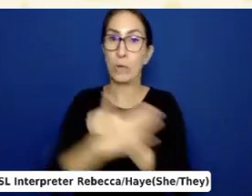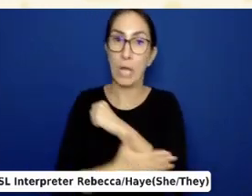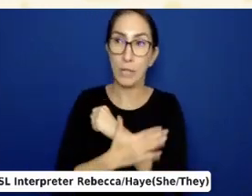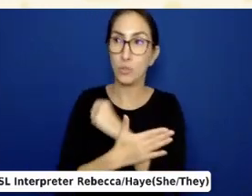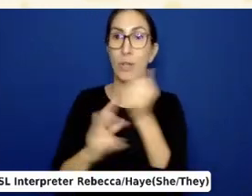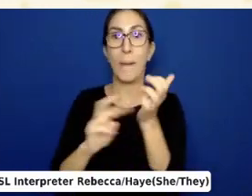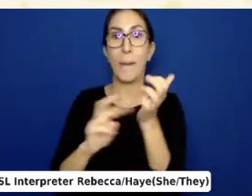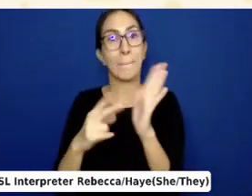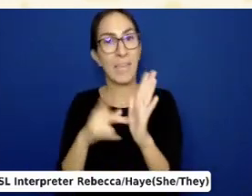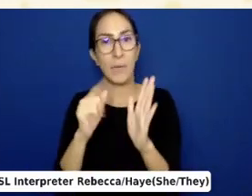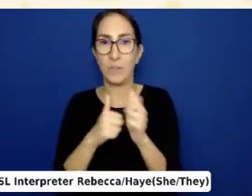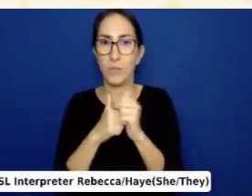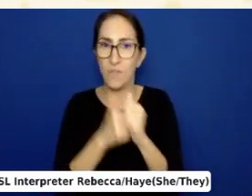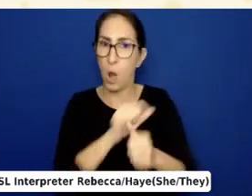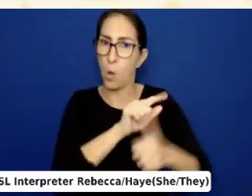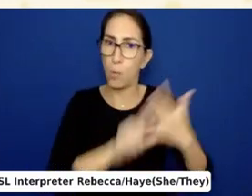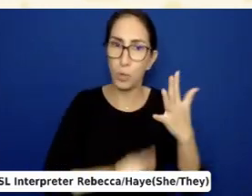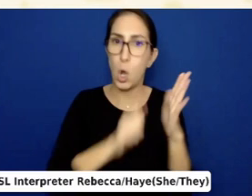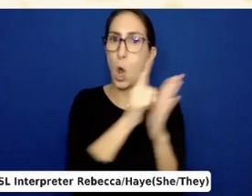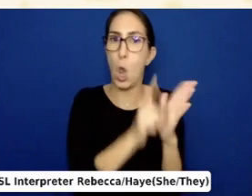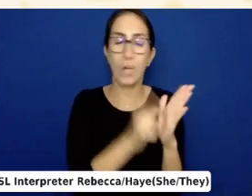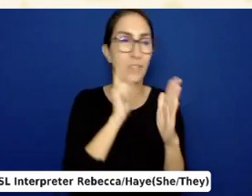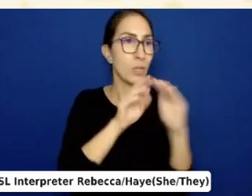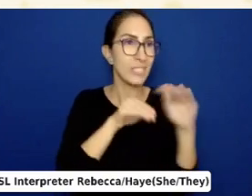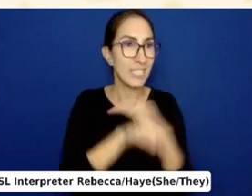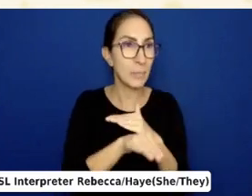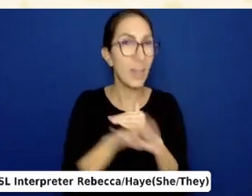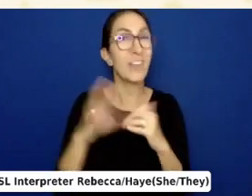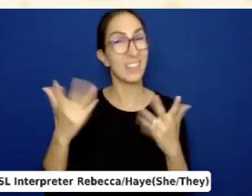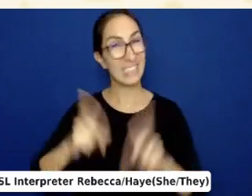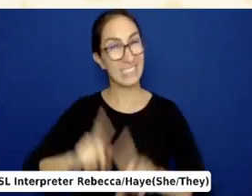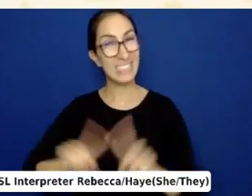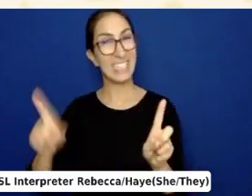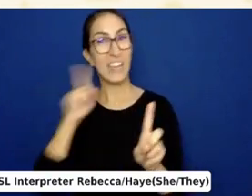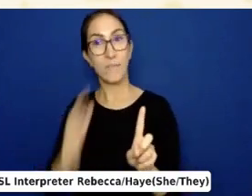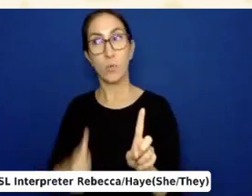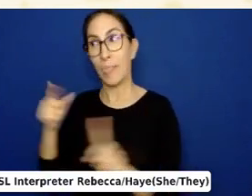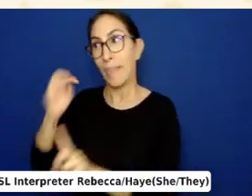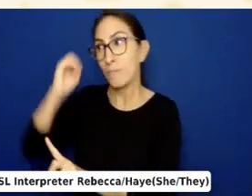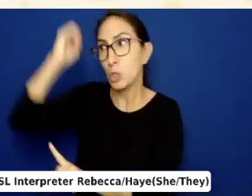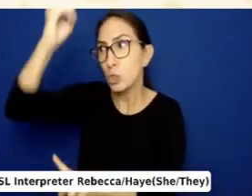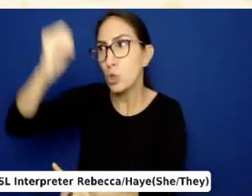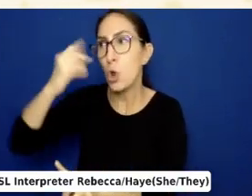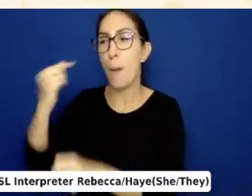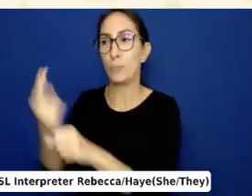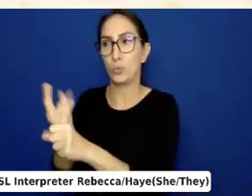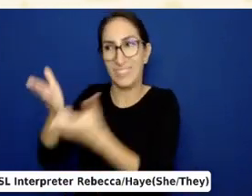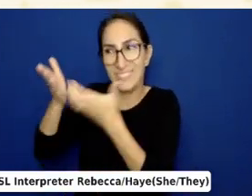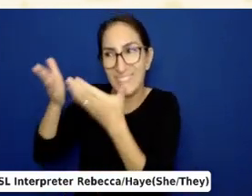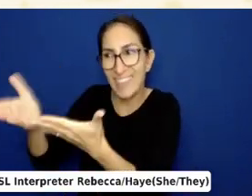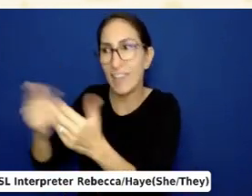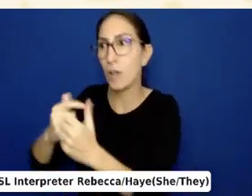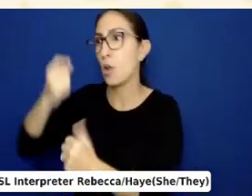If you are in Europe, what are the standards, normatives that you need to follow in your country?